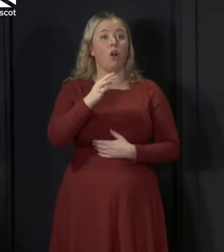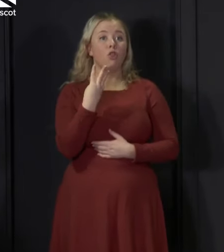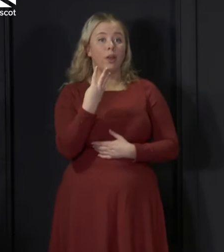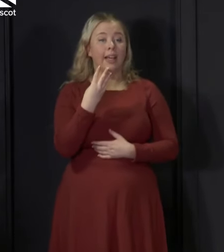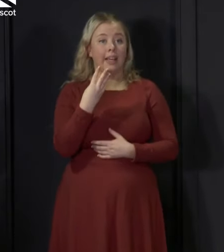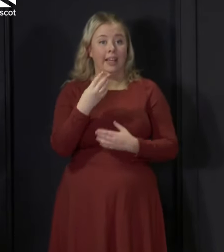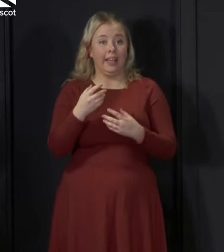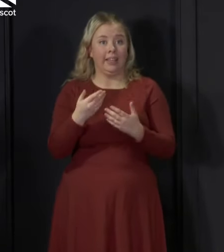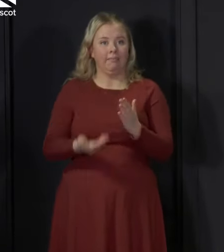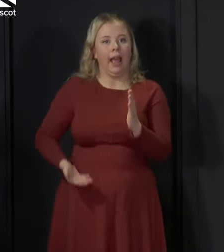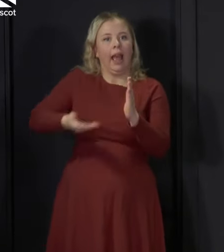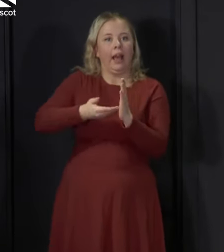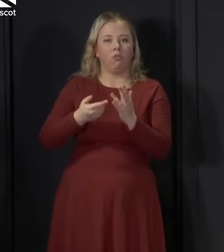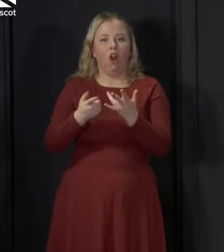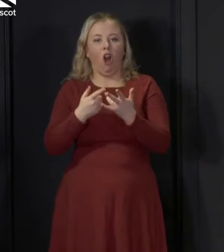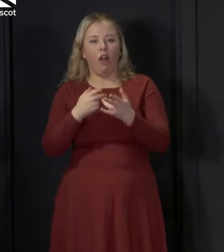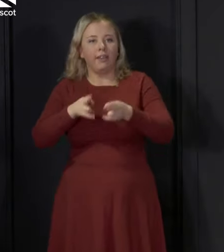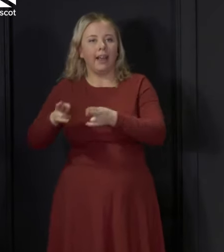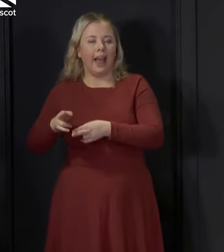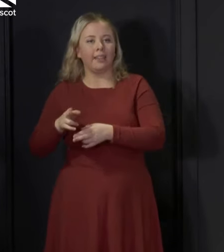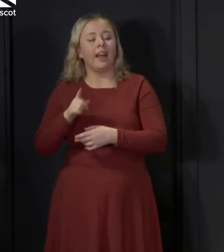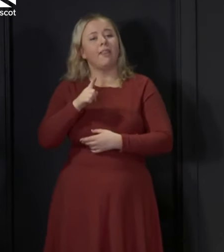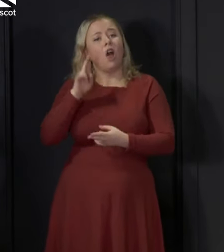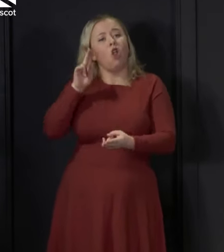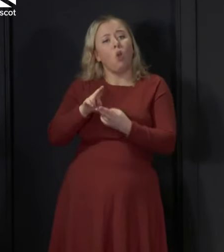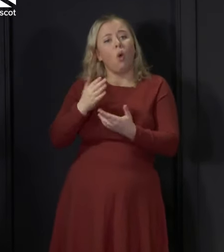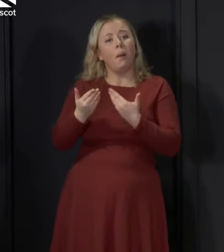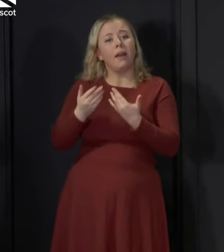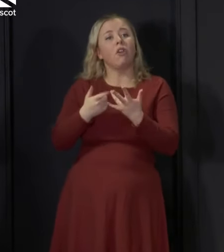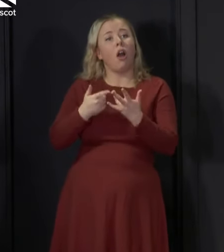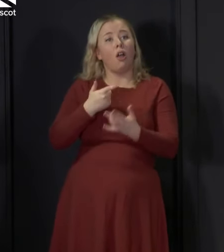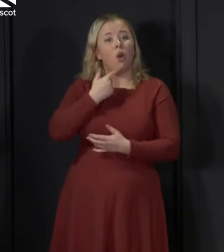in the previous two weeks - by more than 100 - but it is still a much higher number than